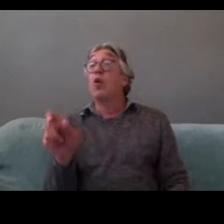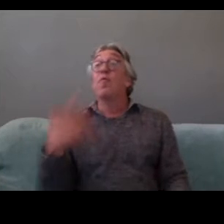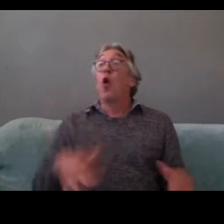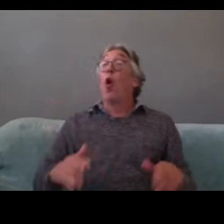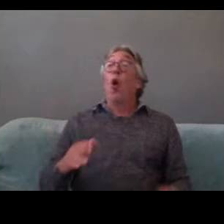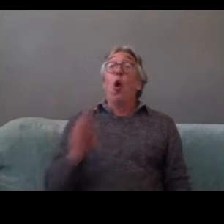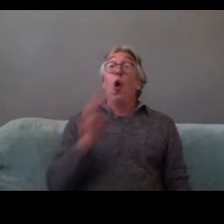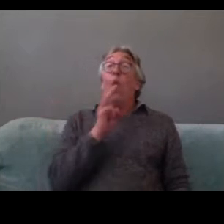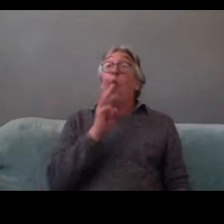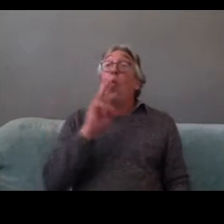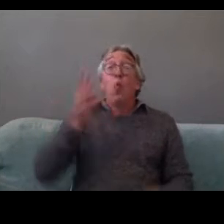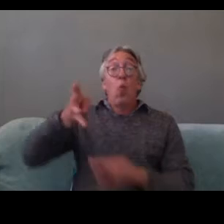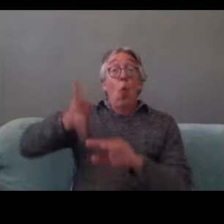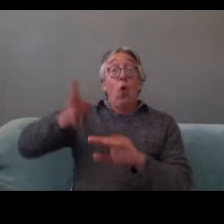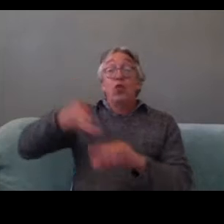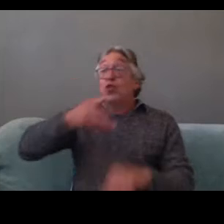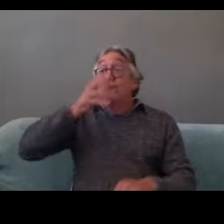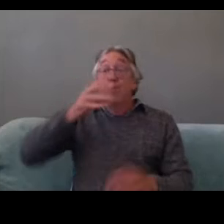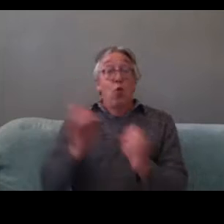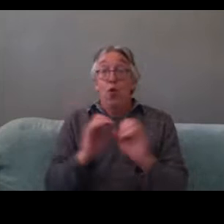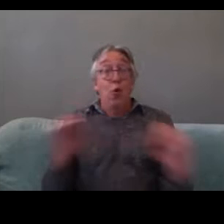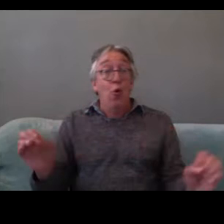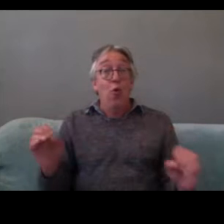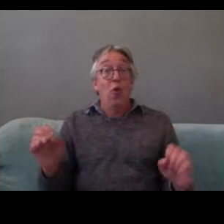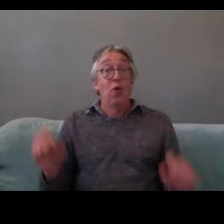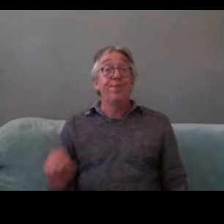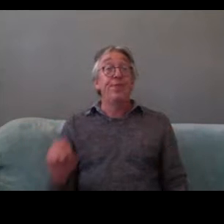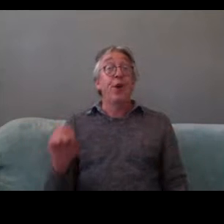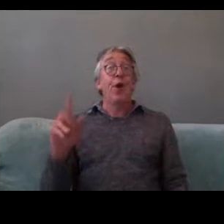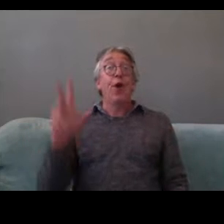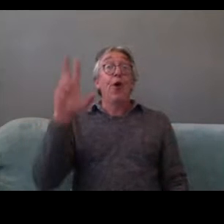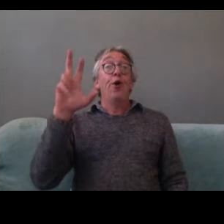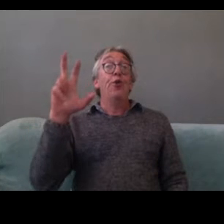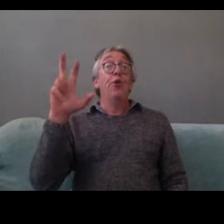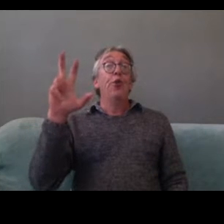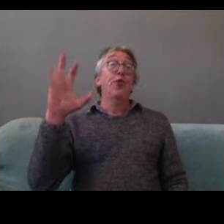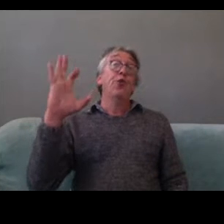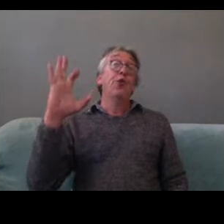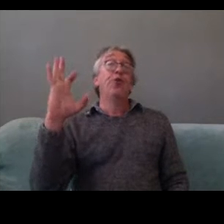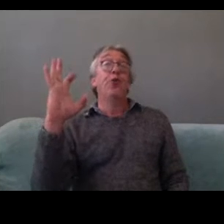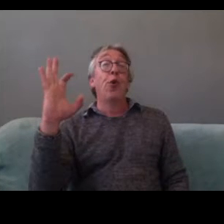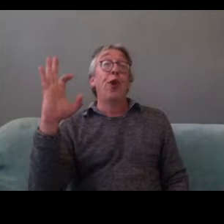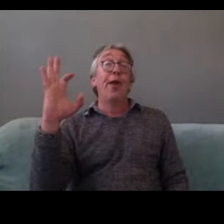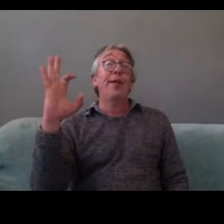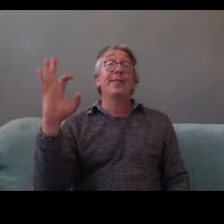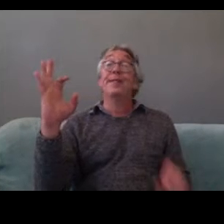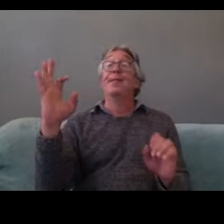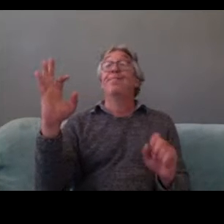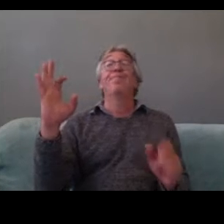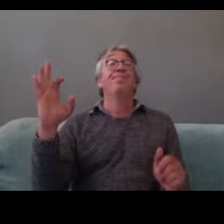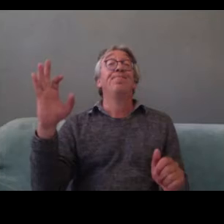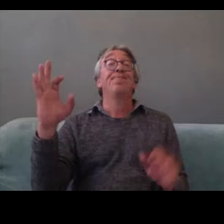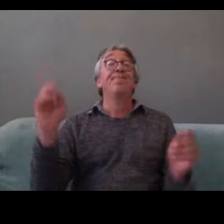and like the segregated Roma ghetto's in Eastern Europe.